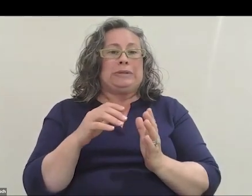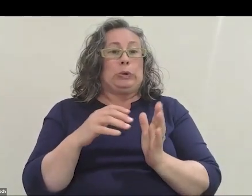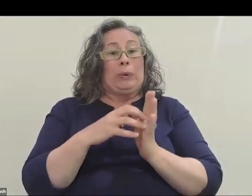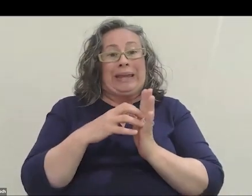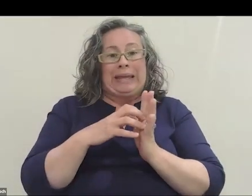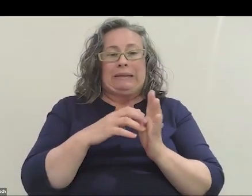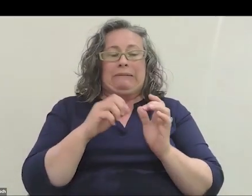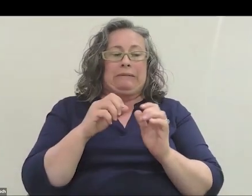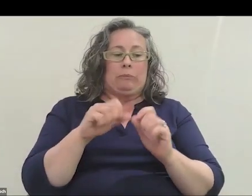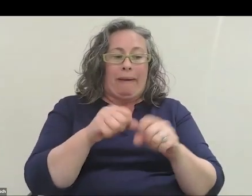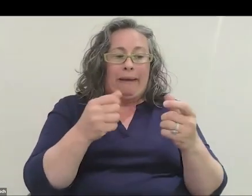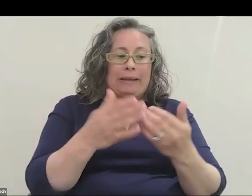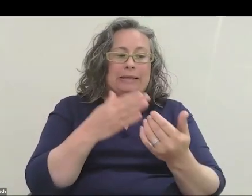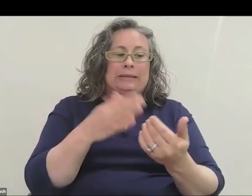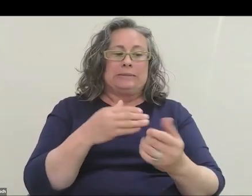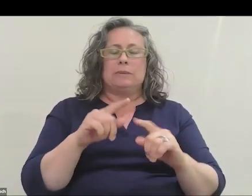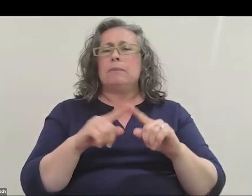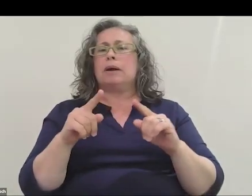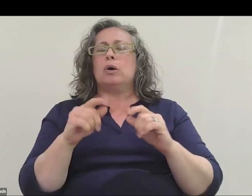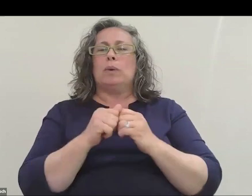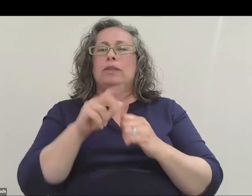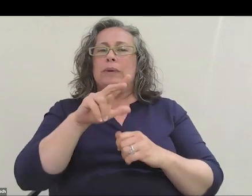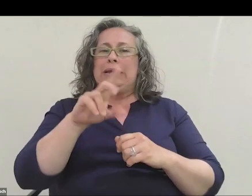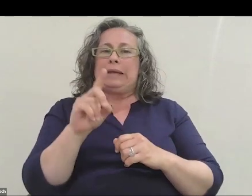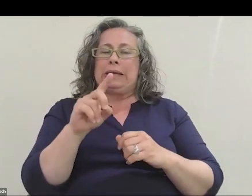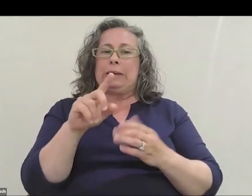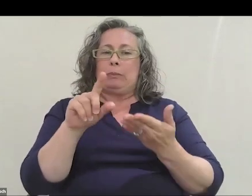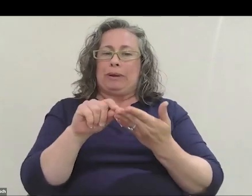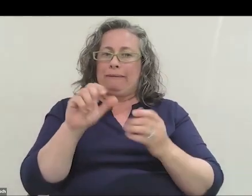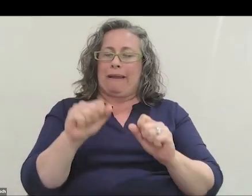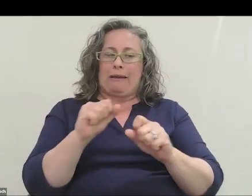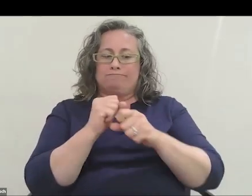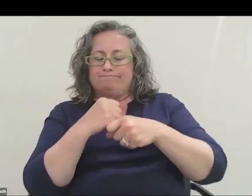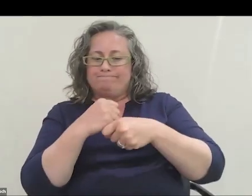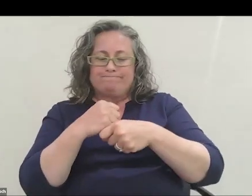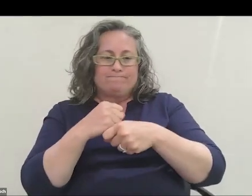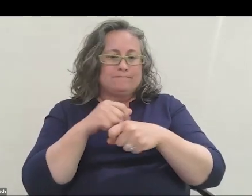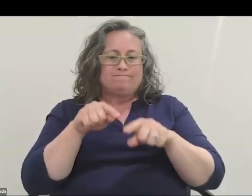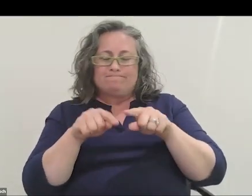With 3D printing, you can feel models to understand what things look, how they look.